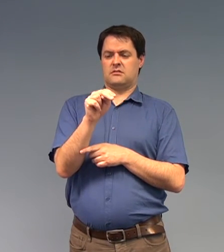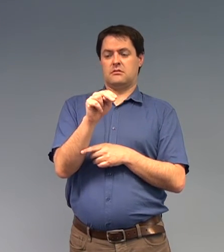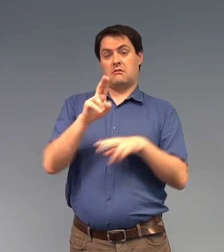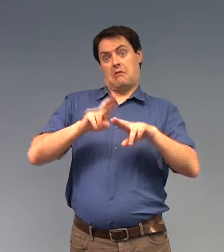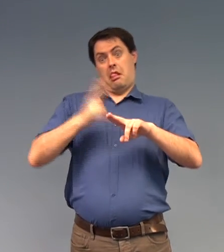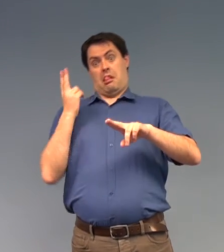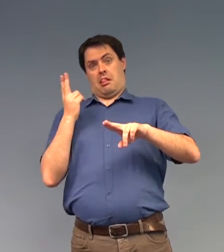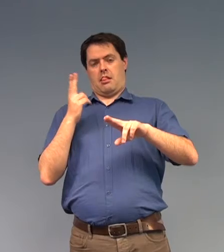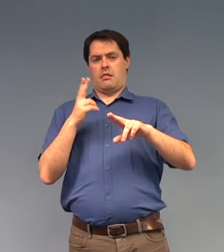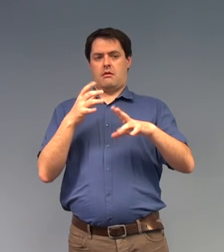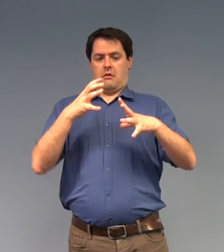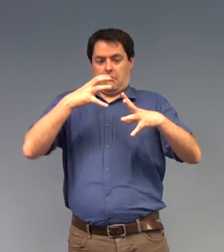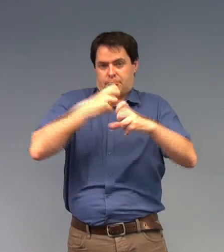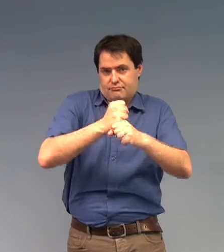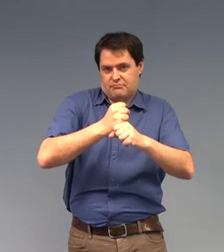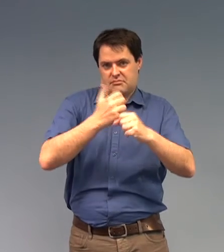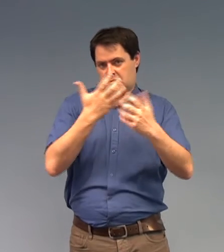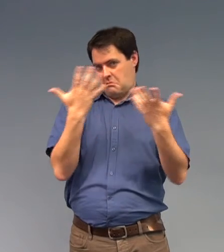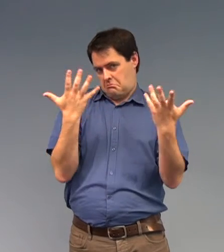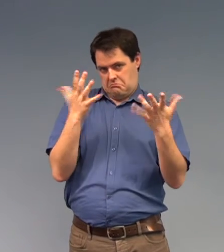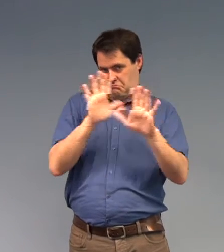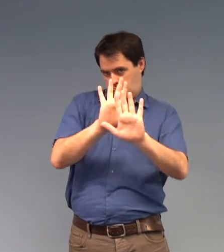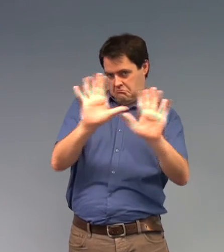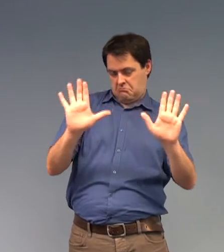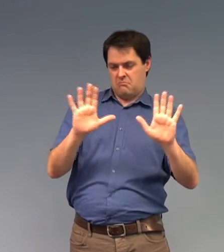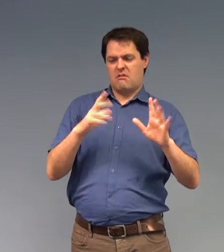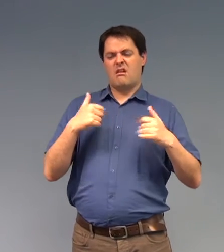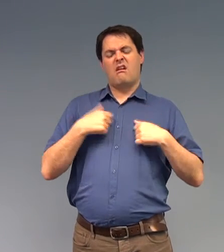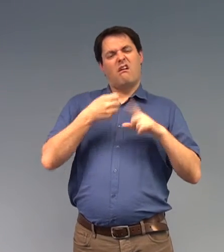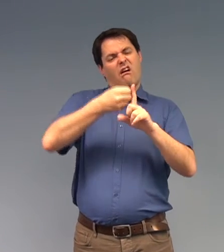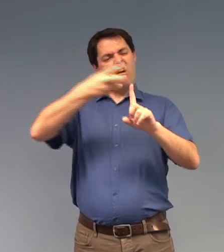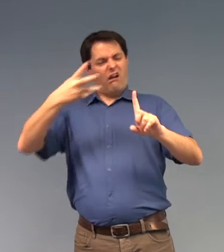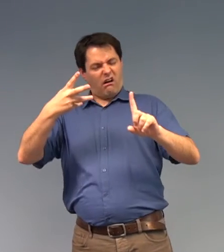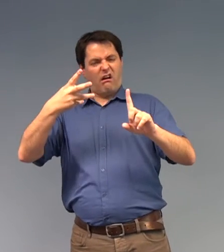Which is called an "impoverishment" by Sequerios.